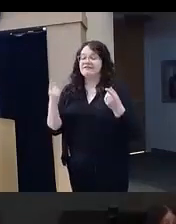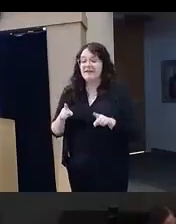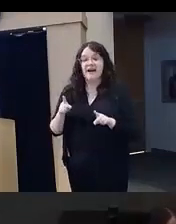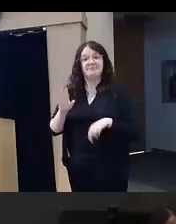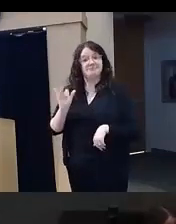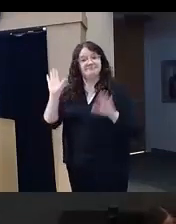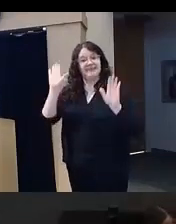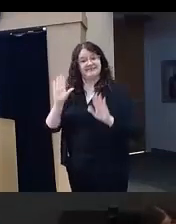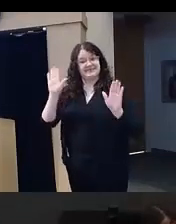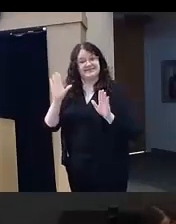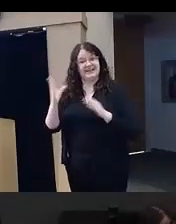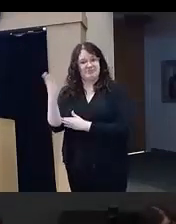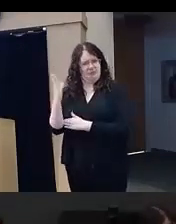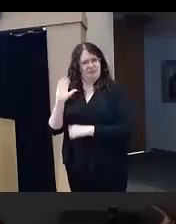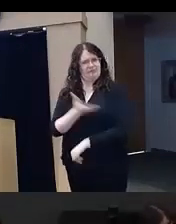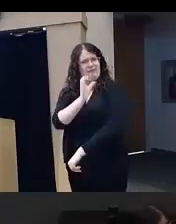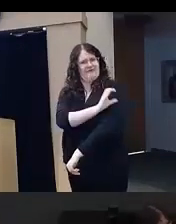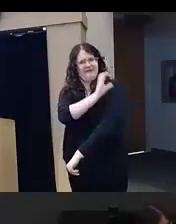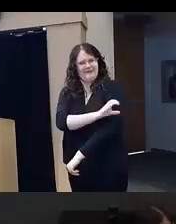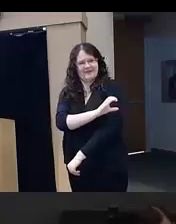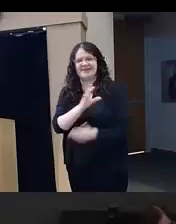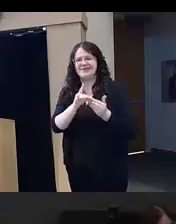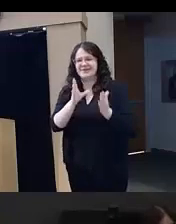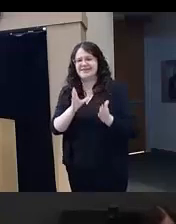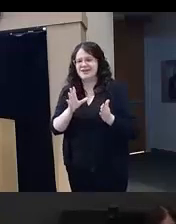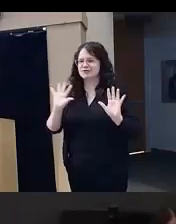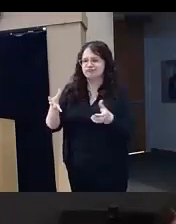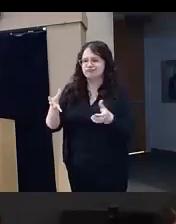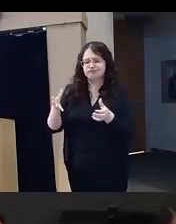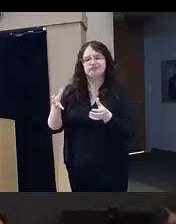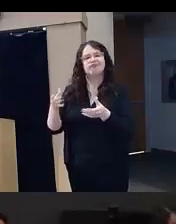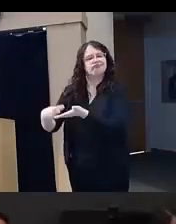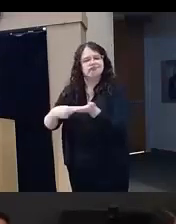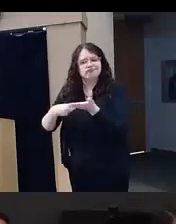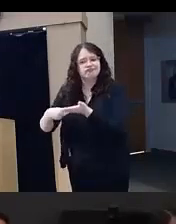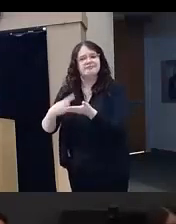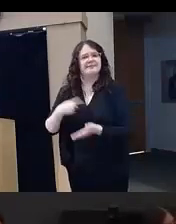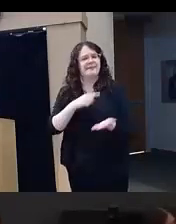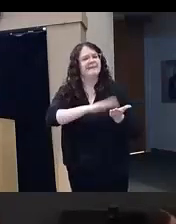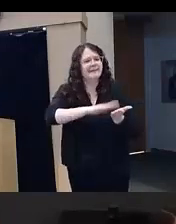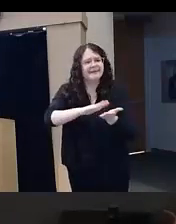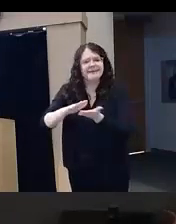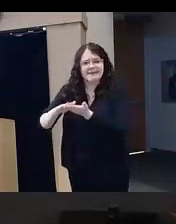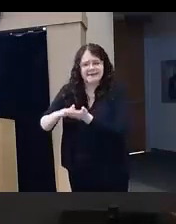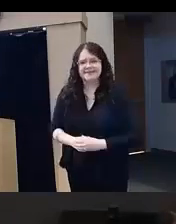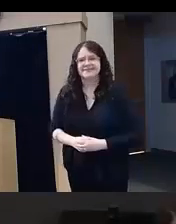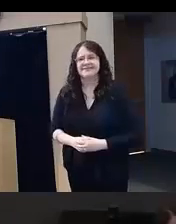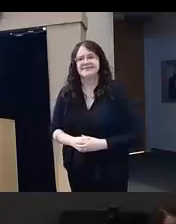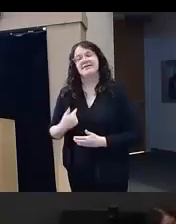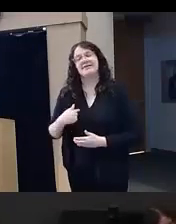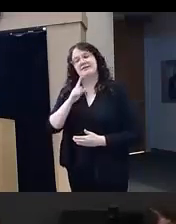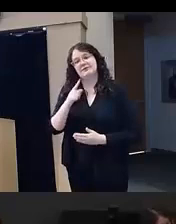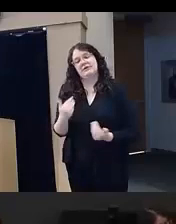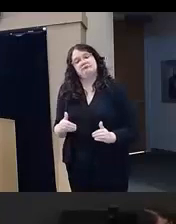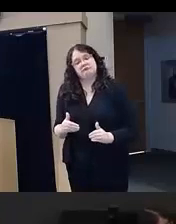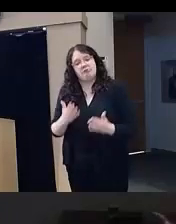leadership World rounding a lot of cleanup I I can say enough thank you to environmental service